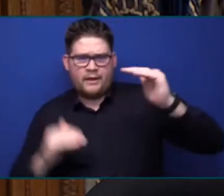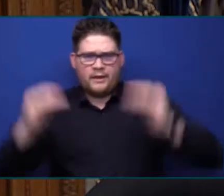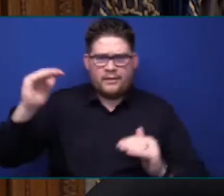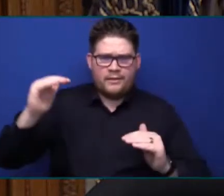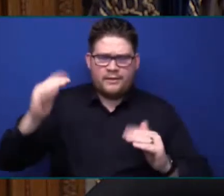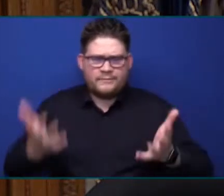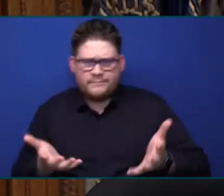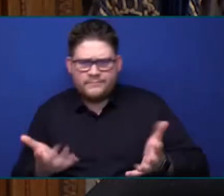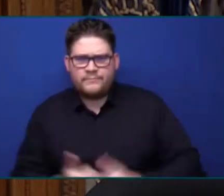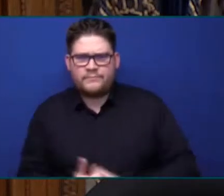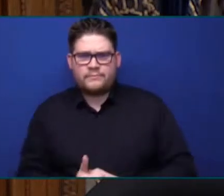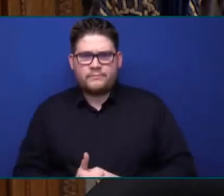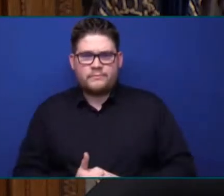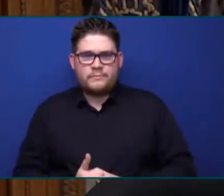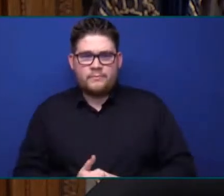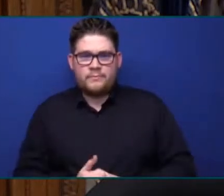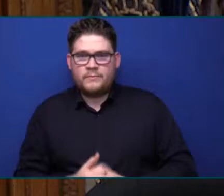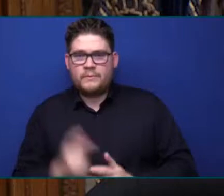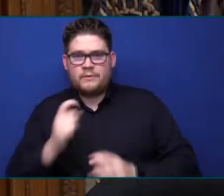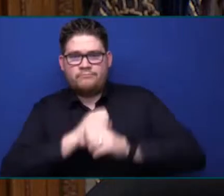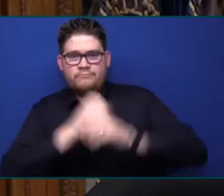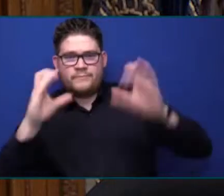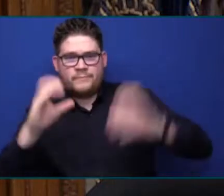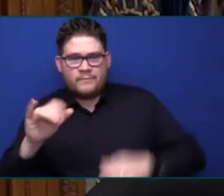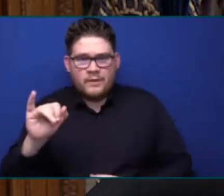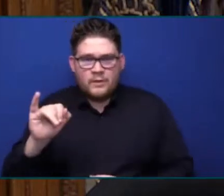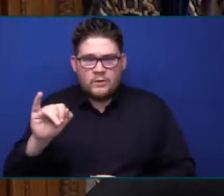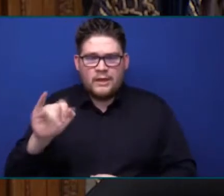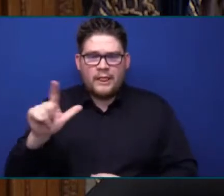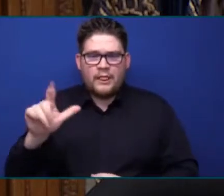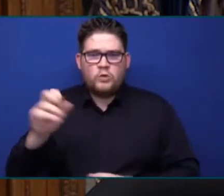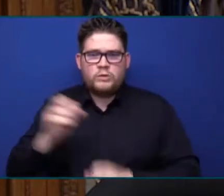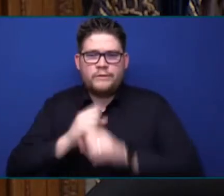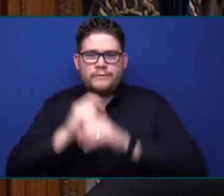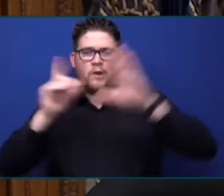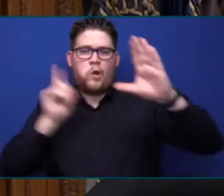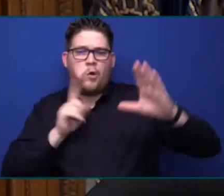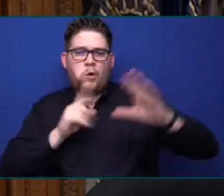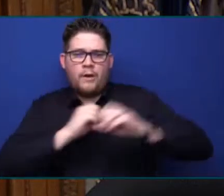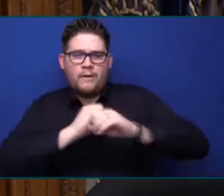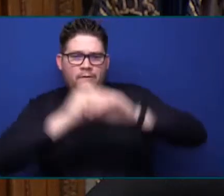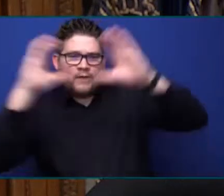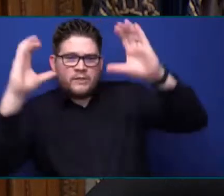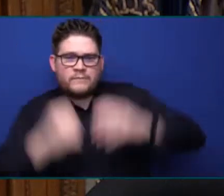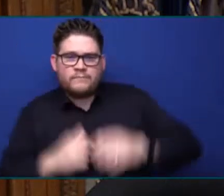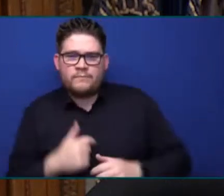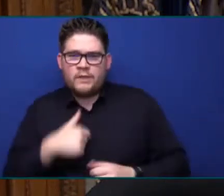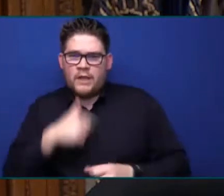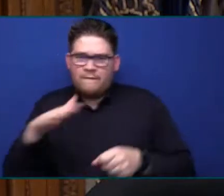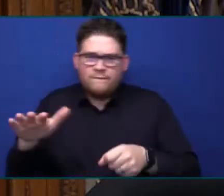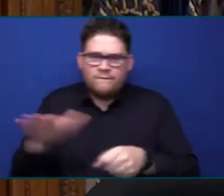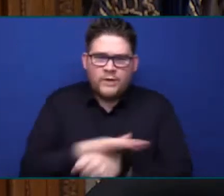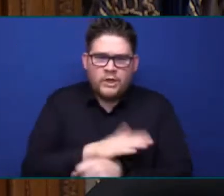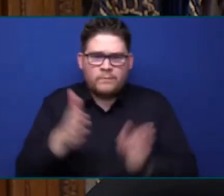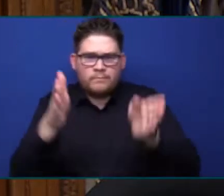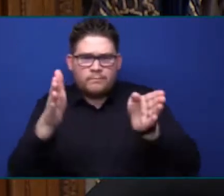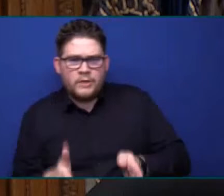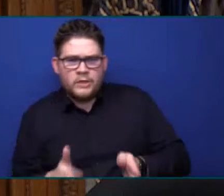or whole and that those with disabilities are not. But when we recognize the sheer diversity of